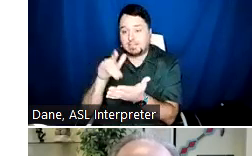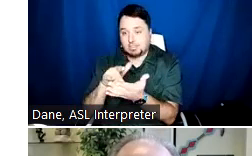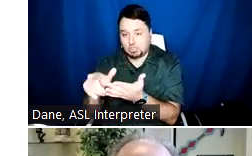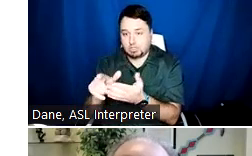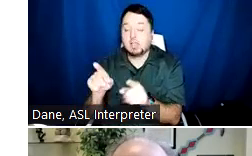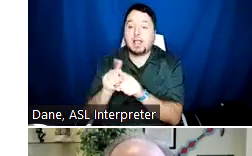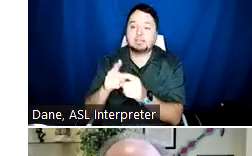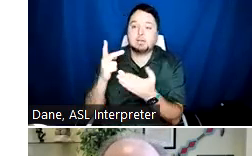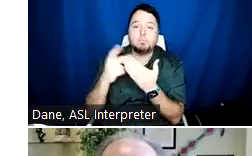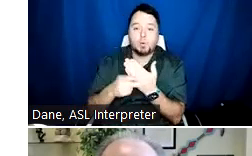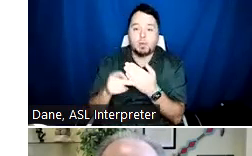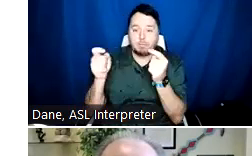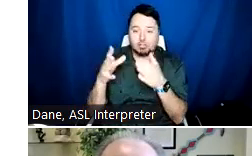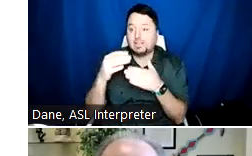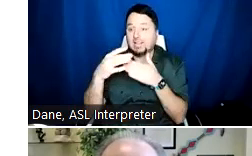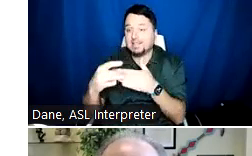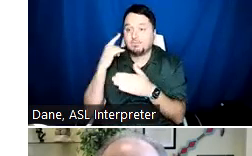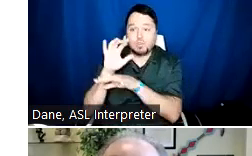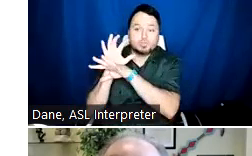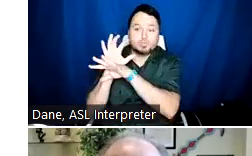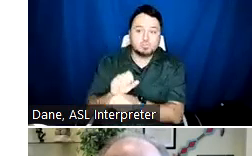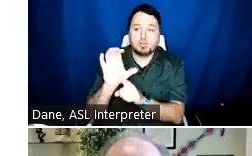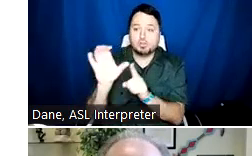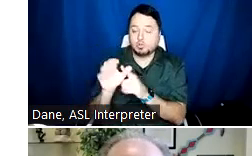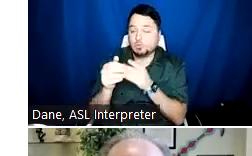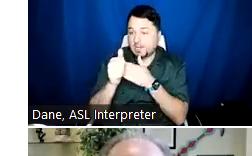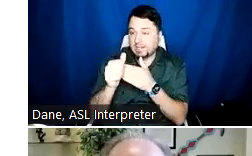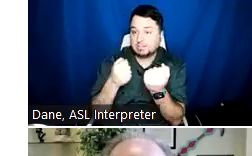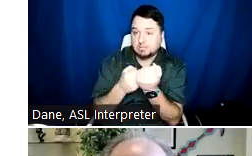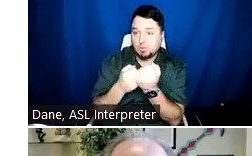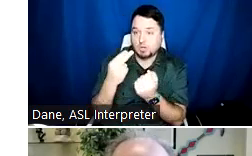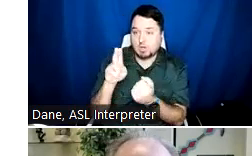Manager and the lead for the Traditional and Cultural Guidance and Support hub. The Center